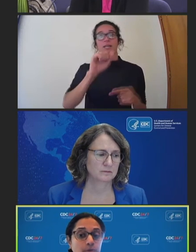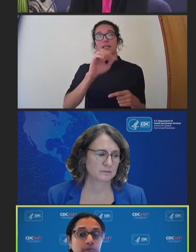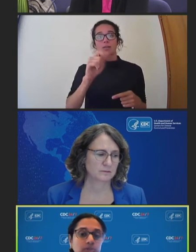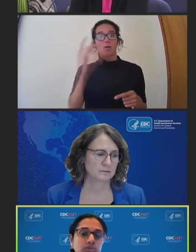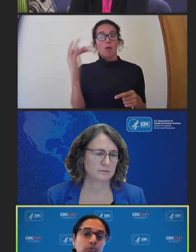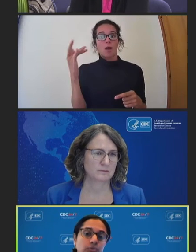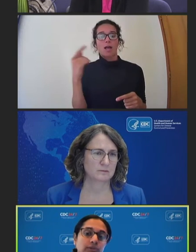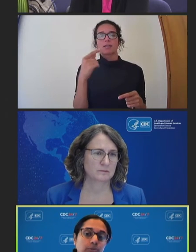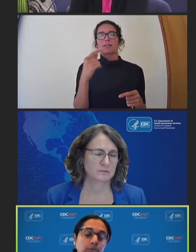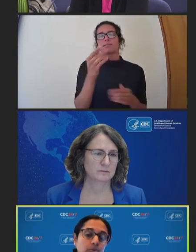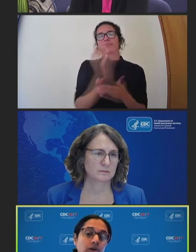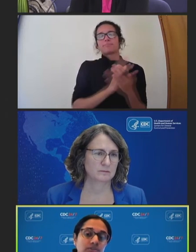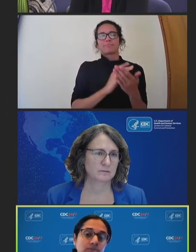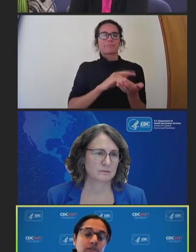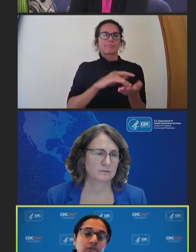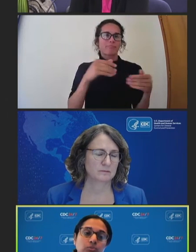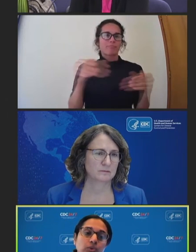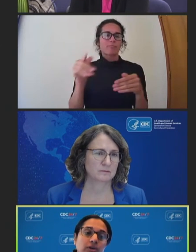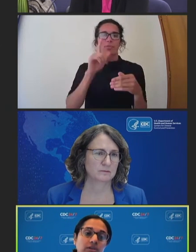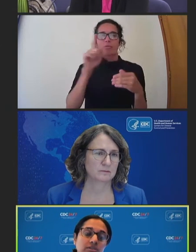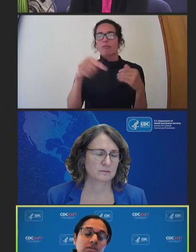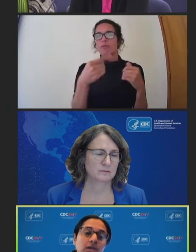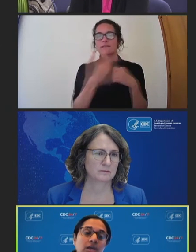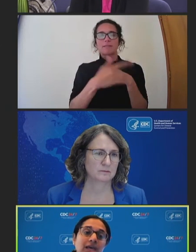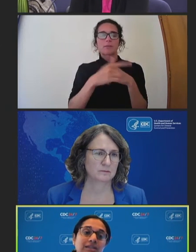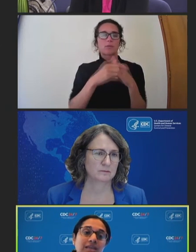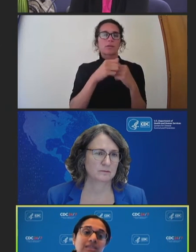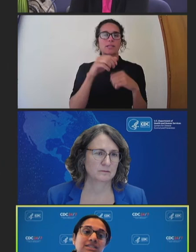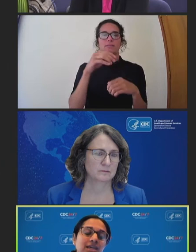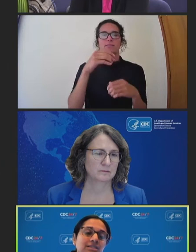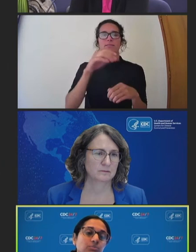therapeutics are only available through consultation with us. And these cases,